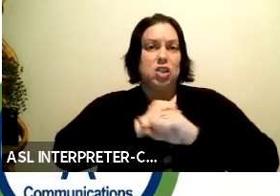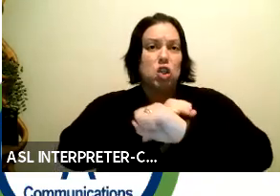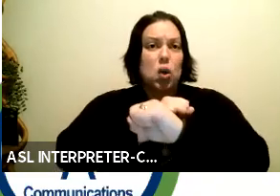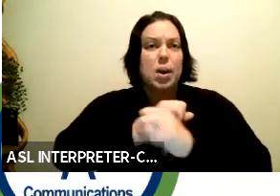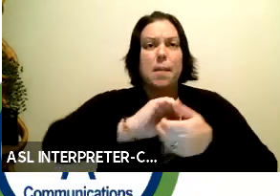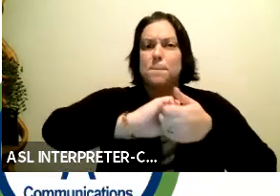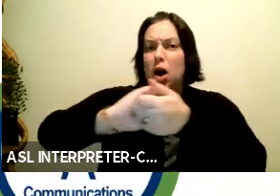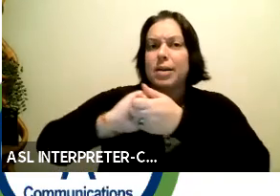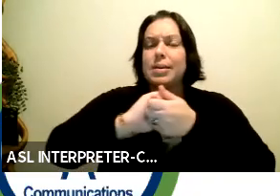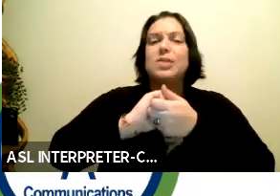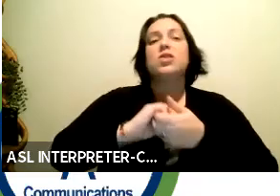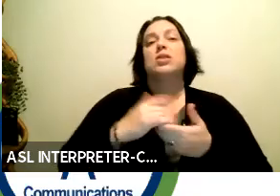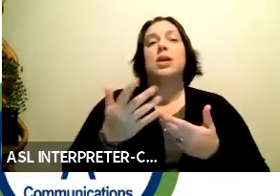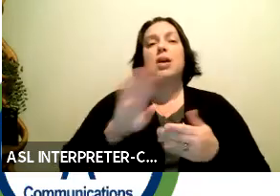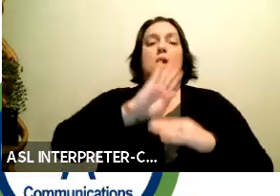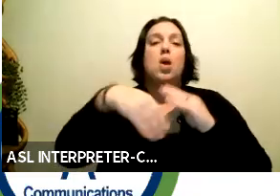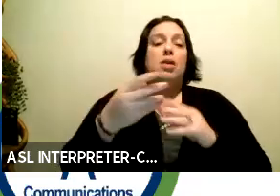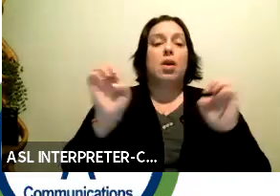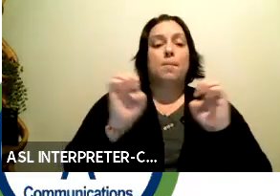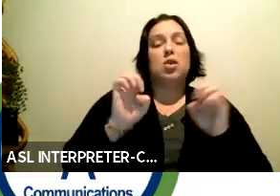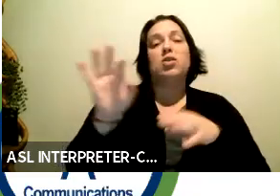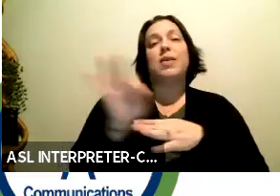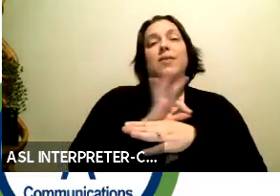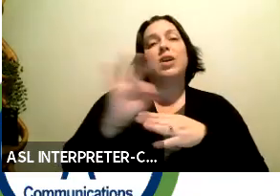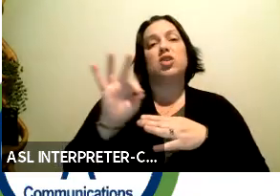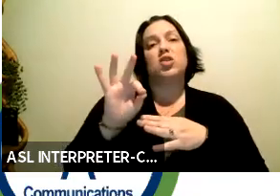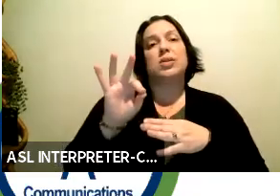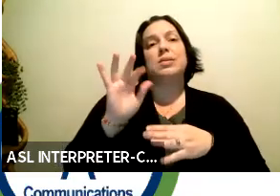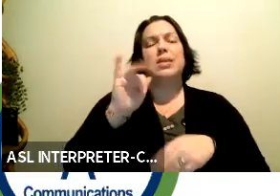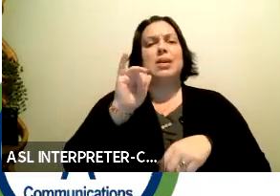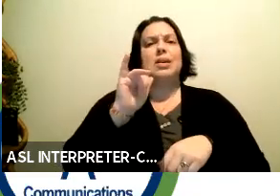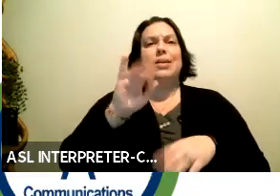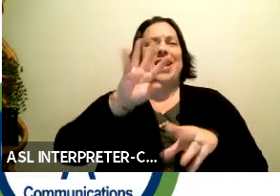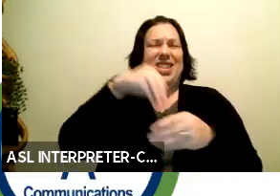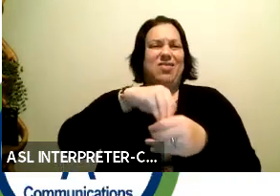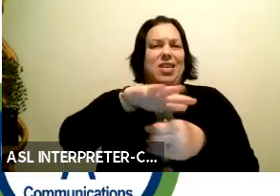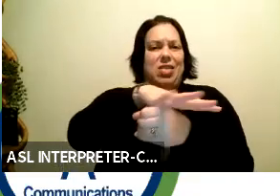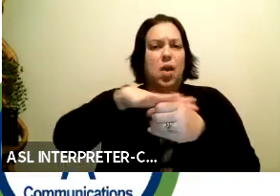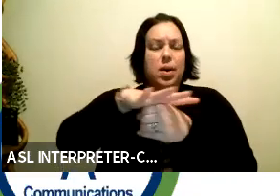and all of those emergency support functions that work in that area, food and water, food,